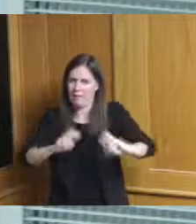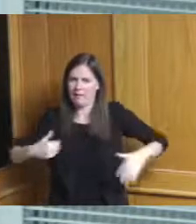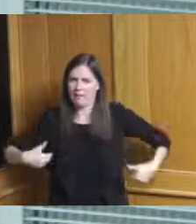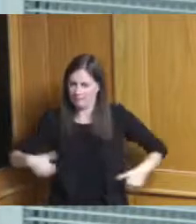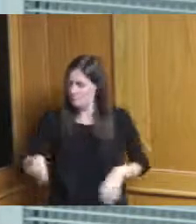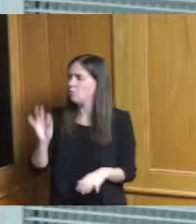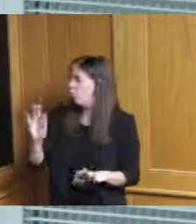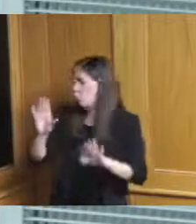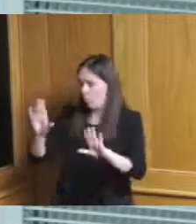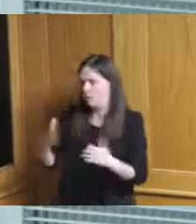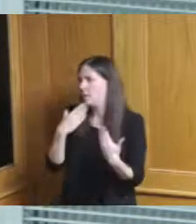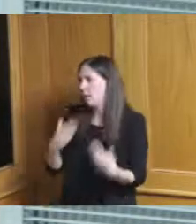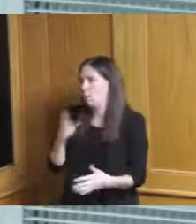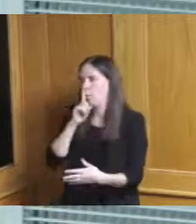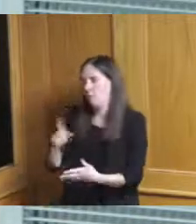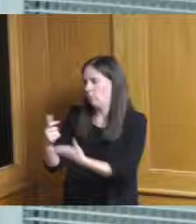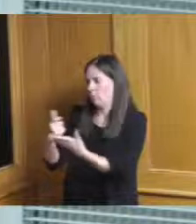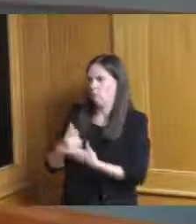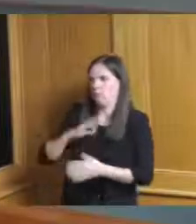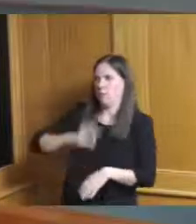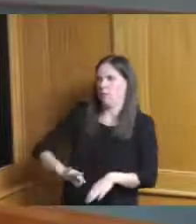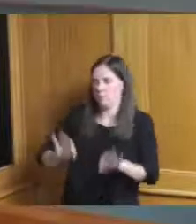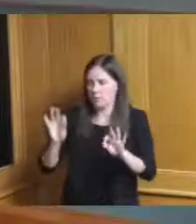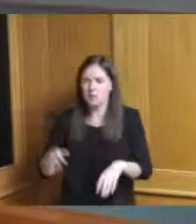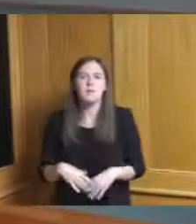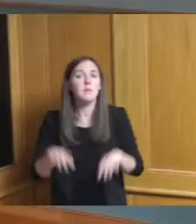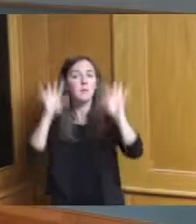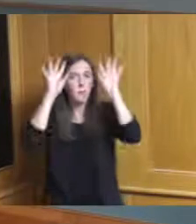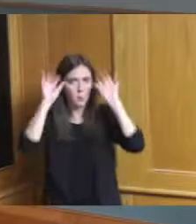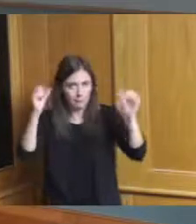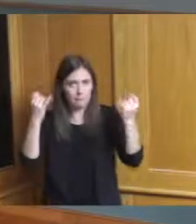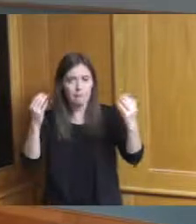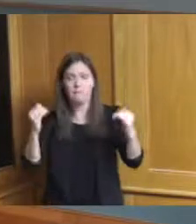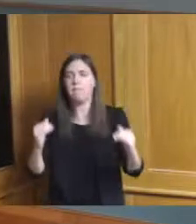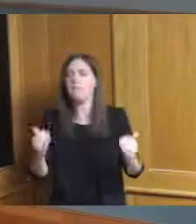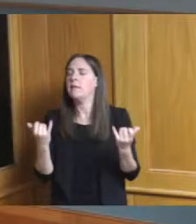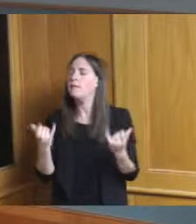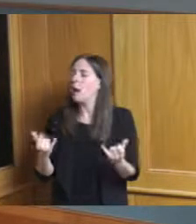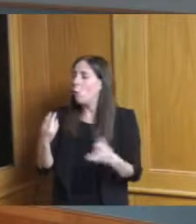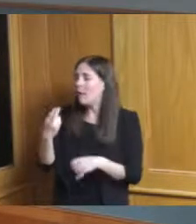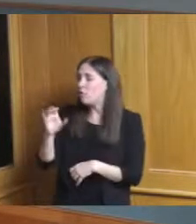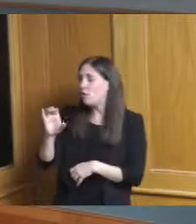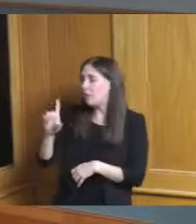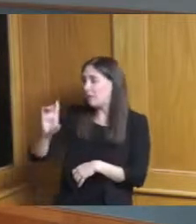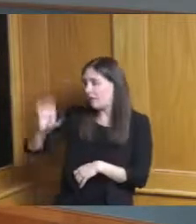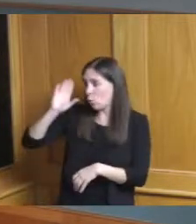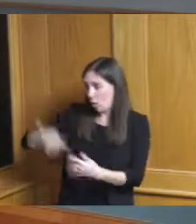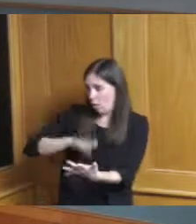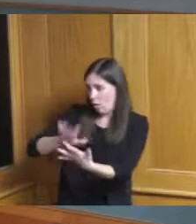you really helpful information sure thank you so will HCDC be reaching out to them and just really